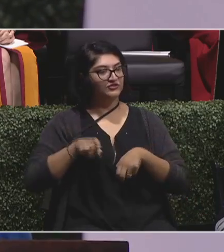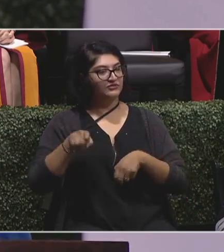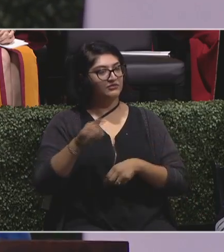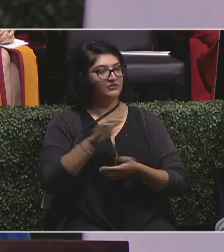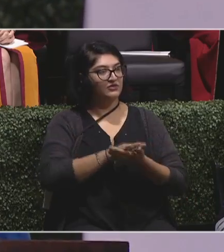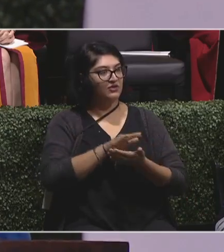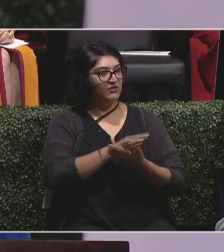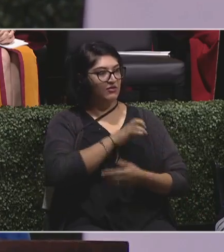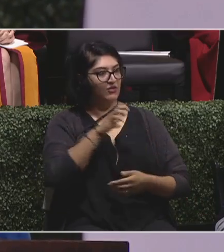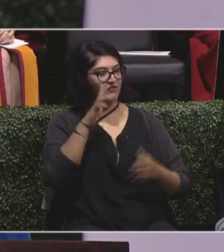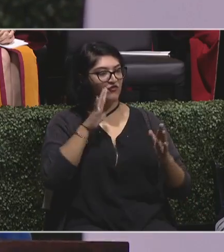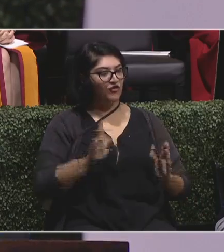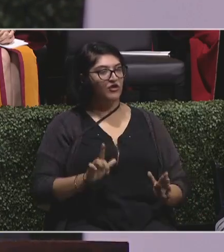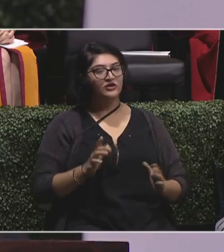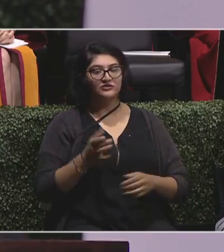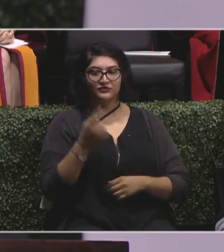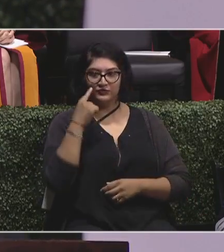THANK YOU. PLEASE BE SEATED.